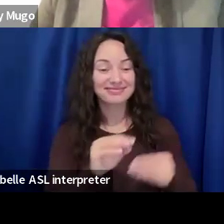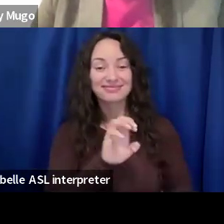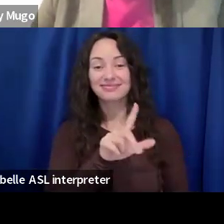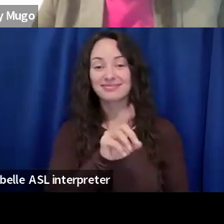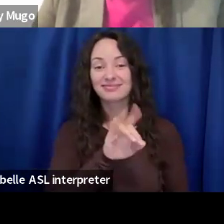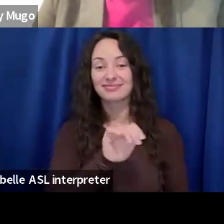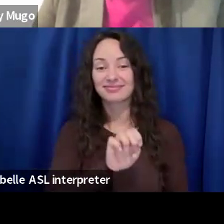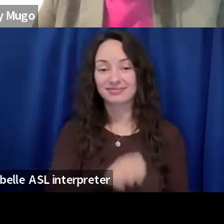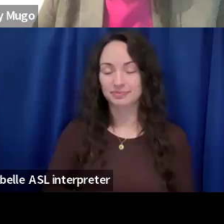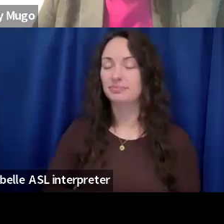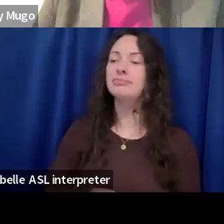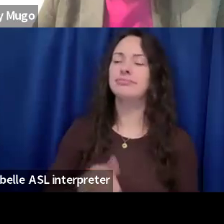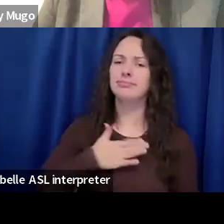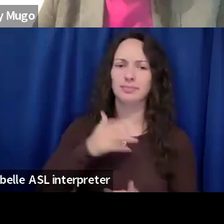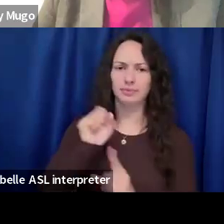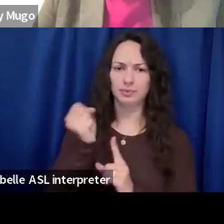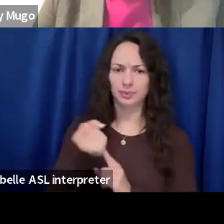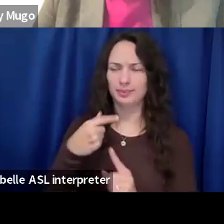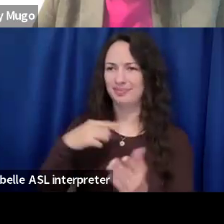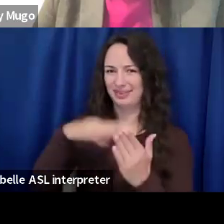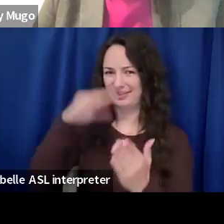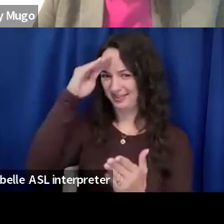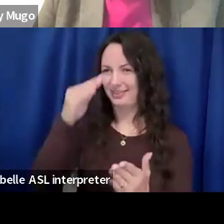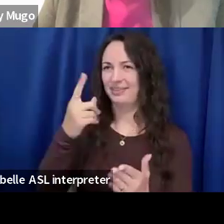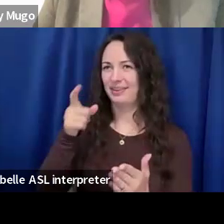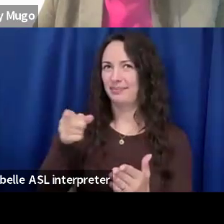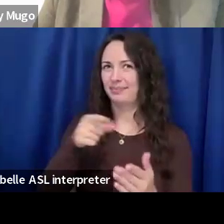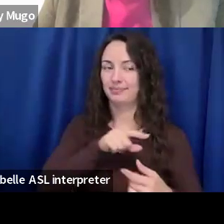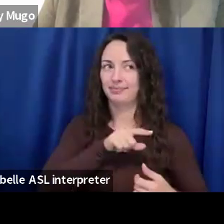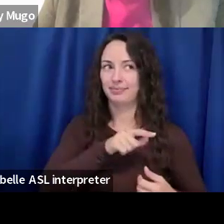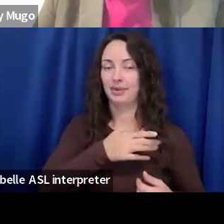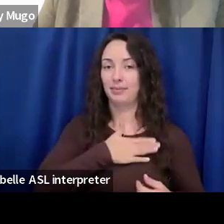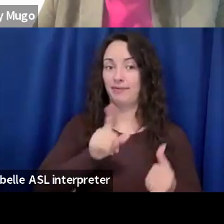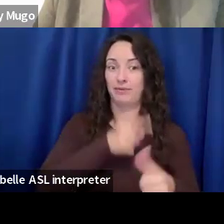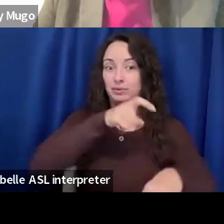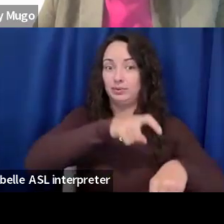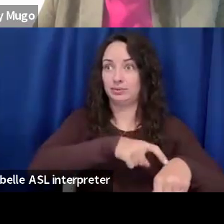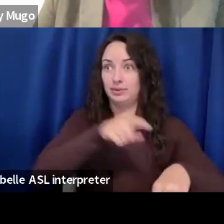I think in my case I learned a lot from my first S-STEM grant. Like Diana as soon as I got the grant